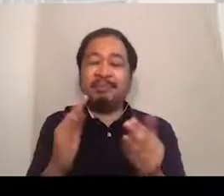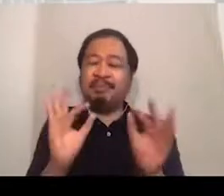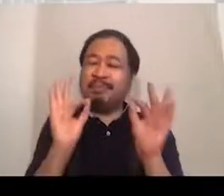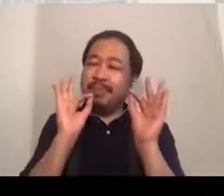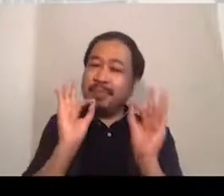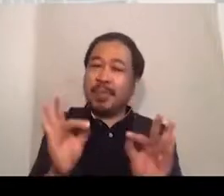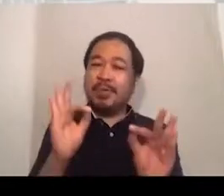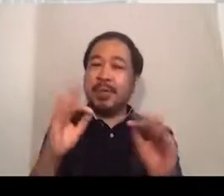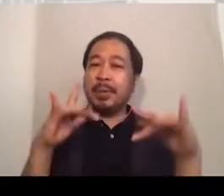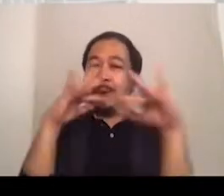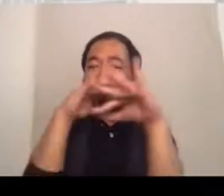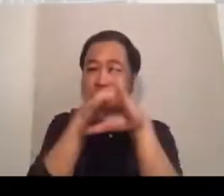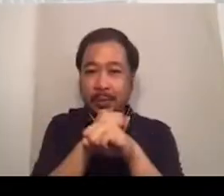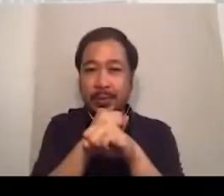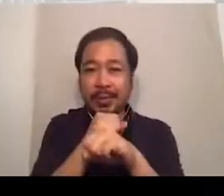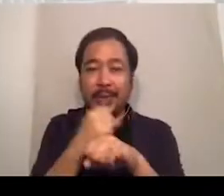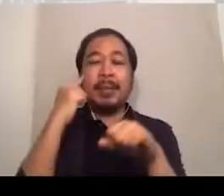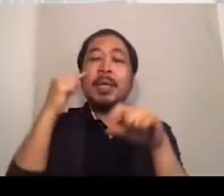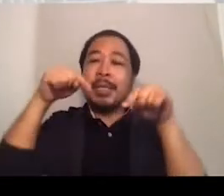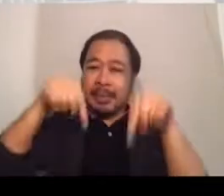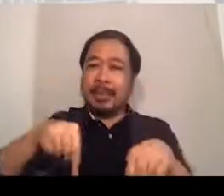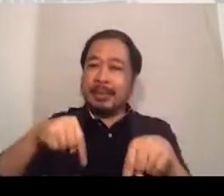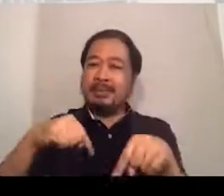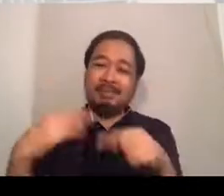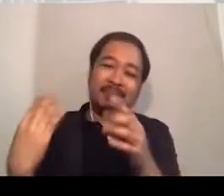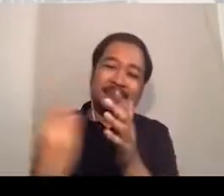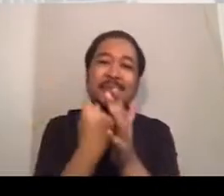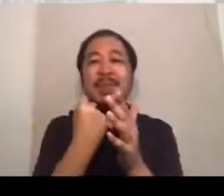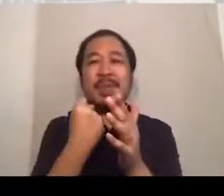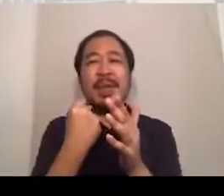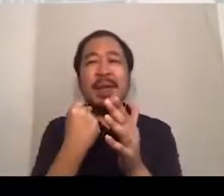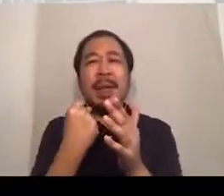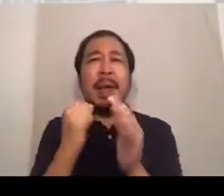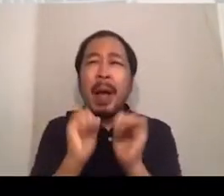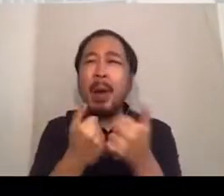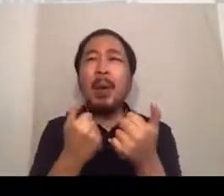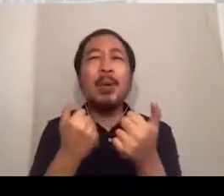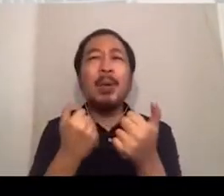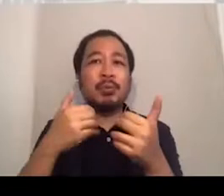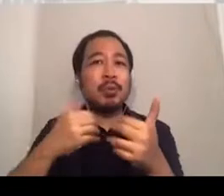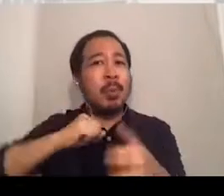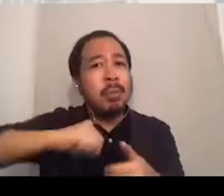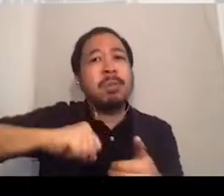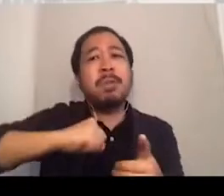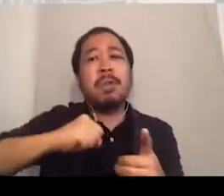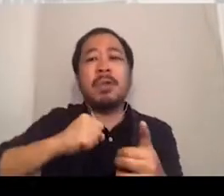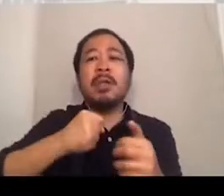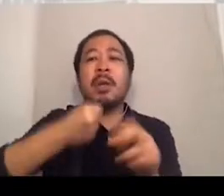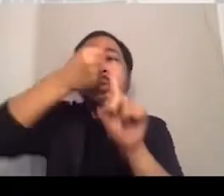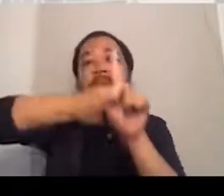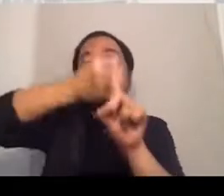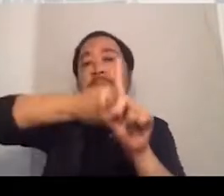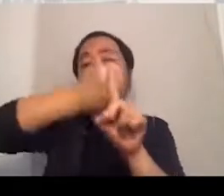I am more convinced than ever that maybe COVID has helped us to make sure that persons with disabilities are remembered,